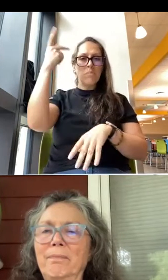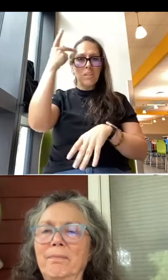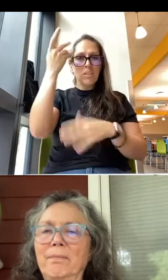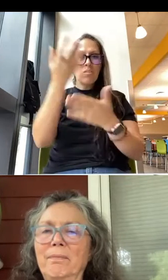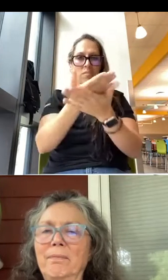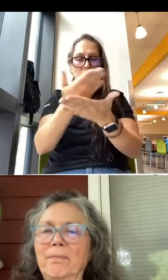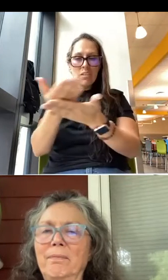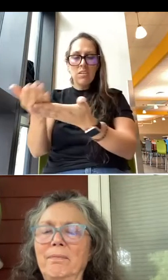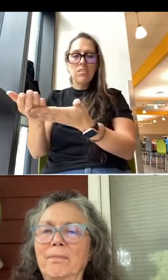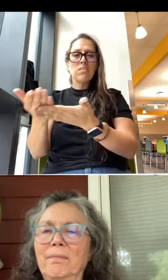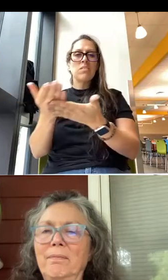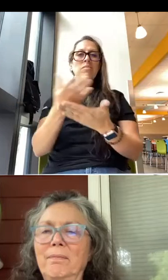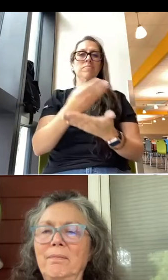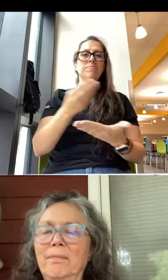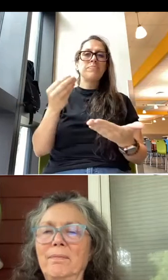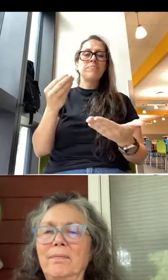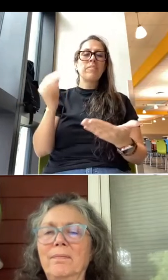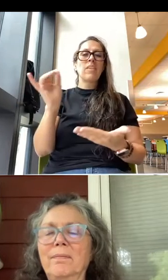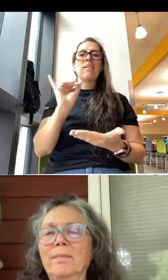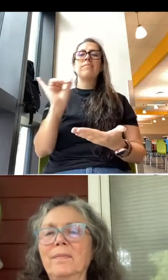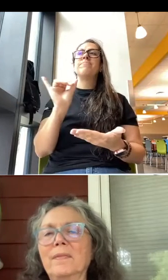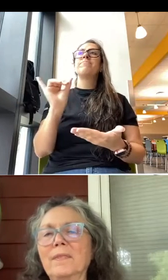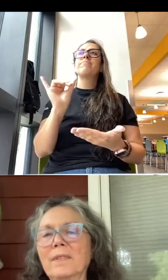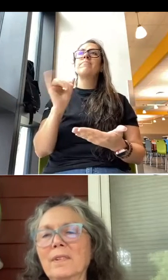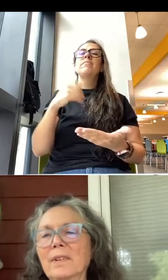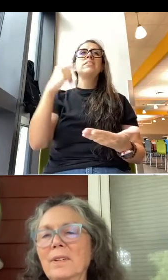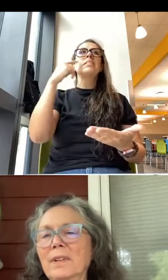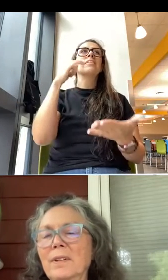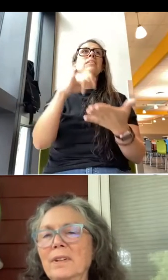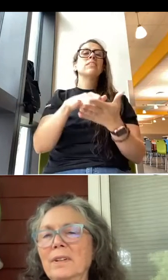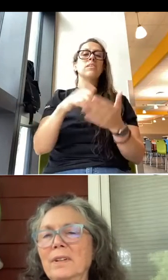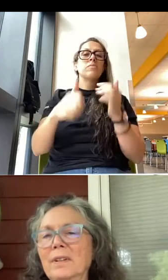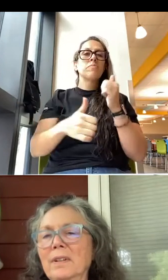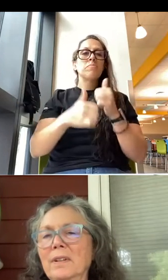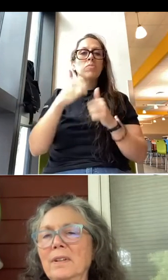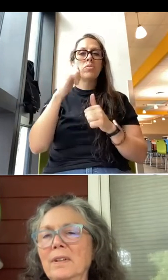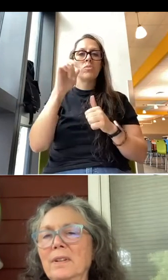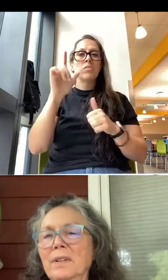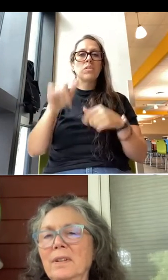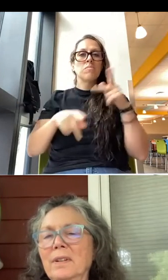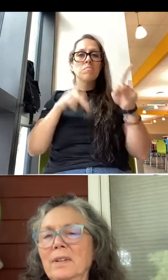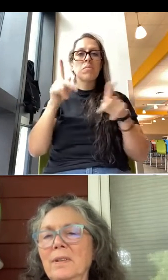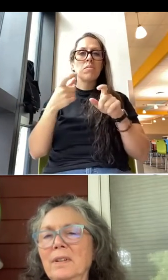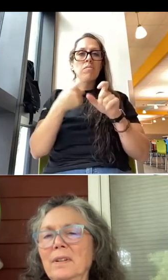And um, like I think that mostly you know people from the Asian American--